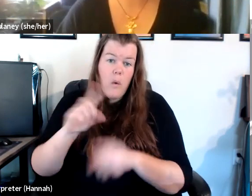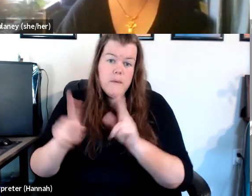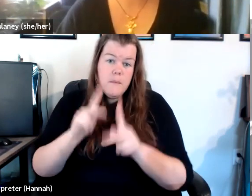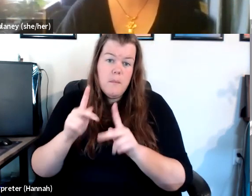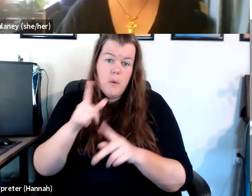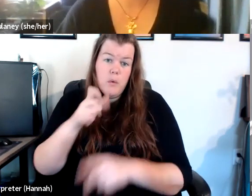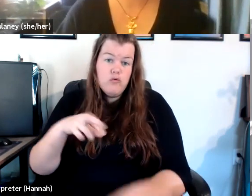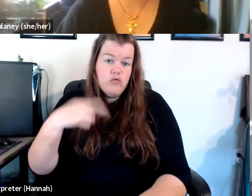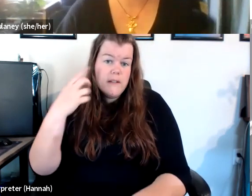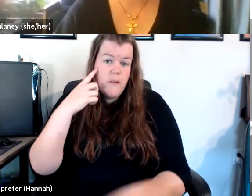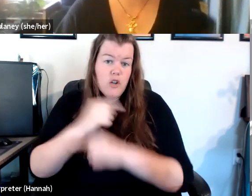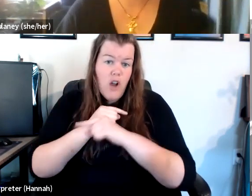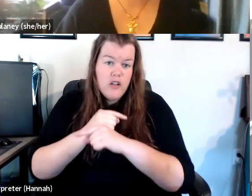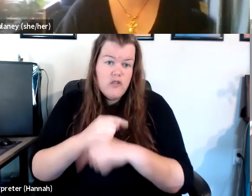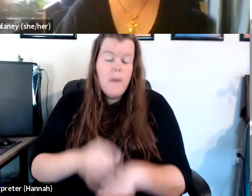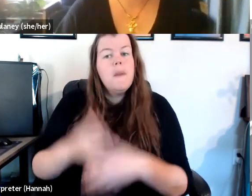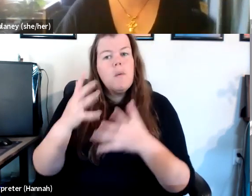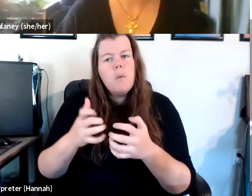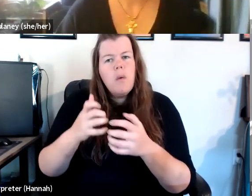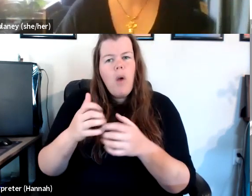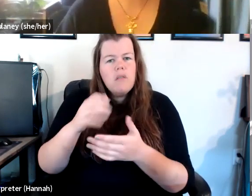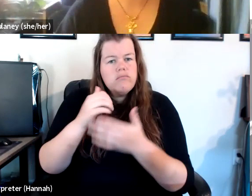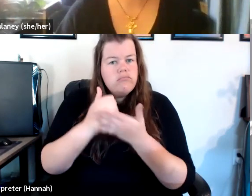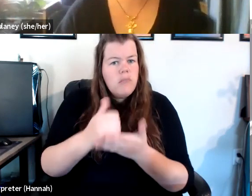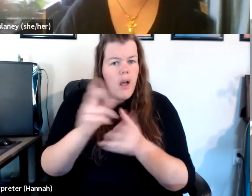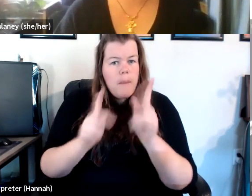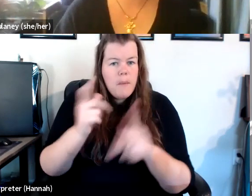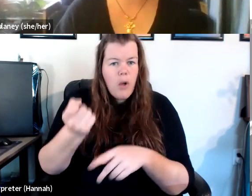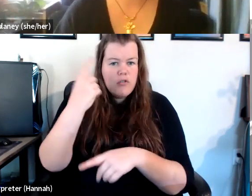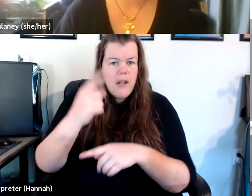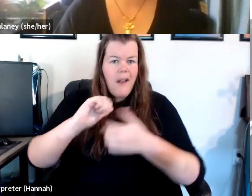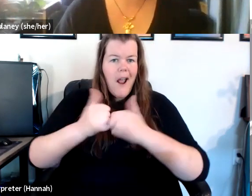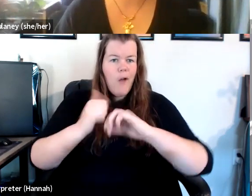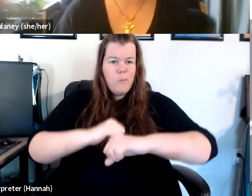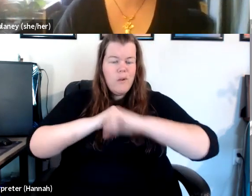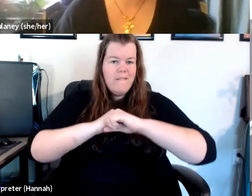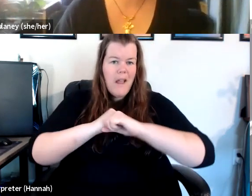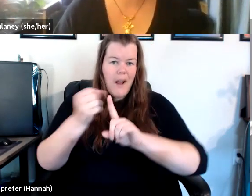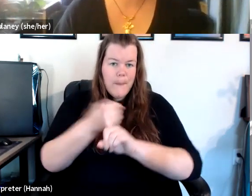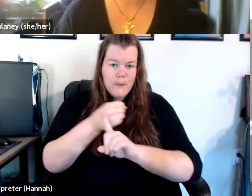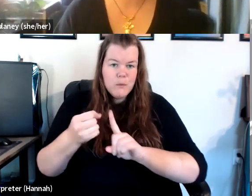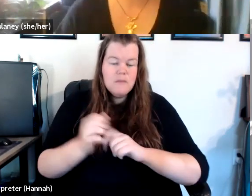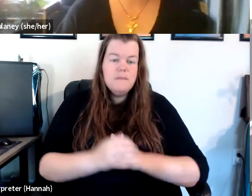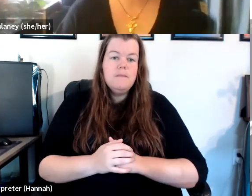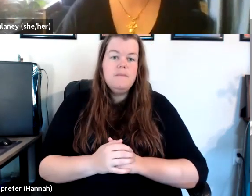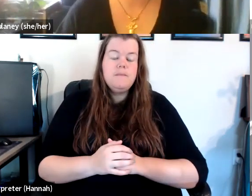We want people to know how to prevent abuse. And, excuse me, finally we want to follow-up